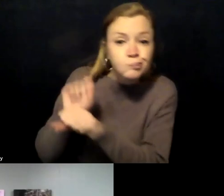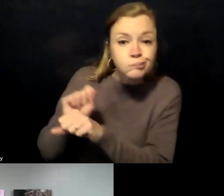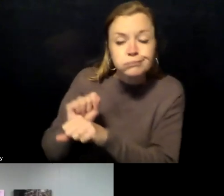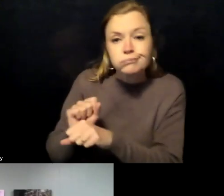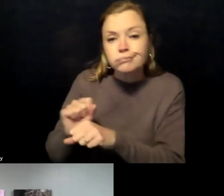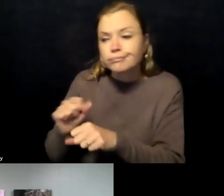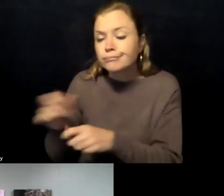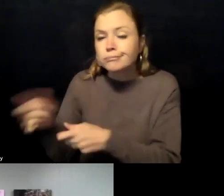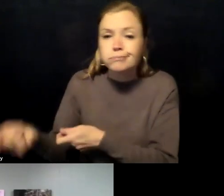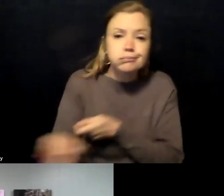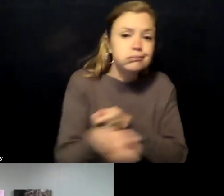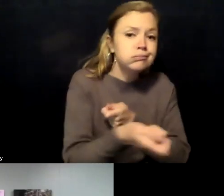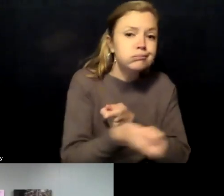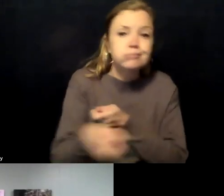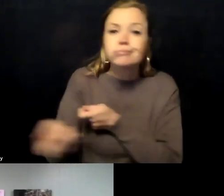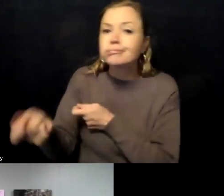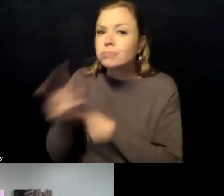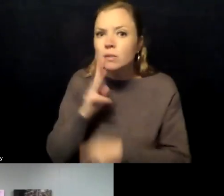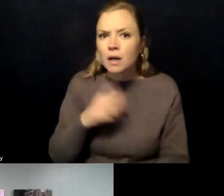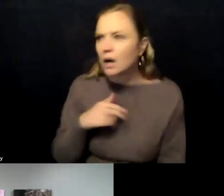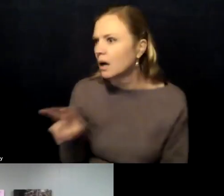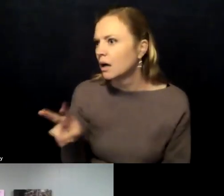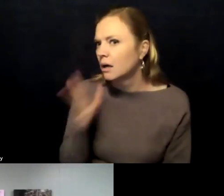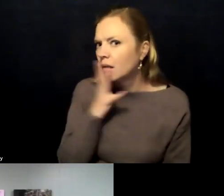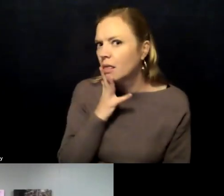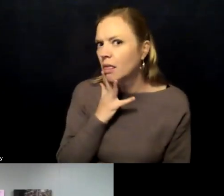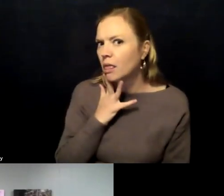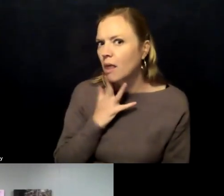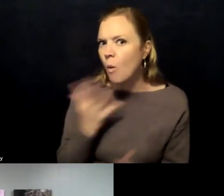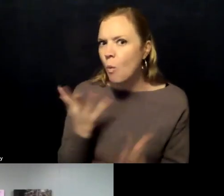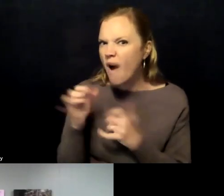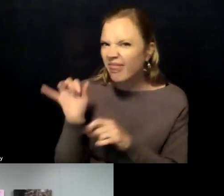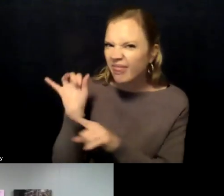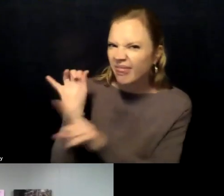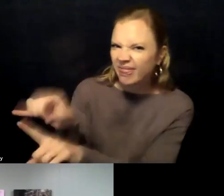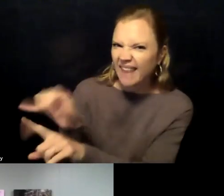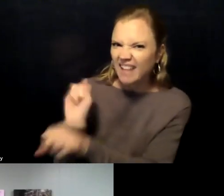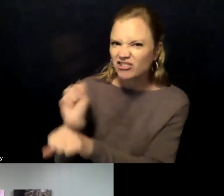I somehow then stumbled across just the